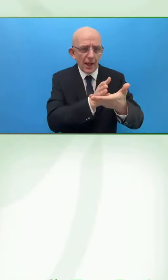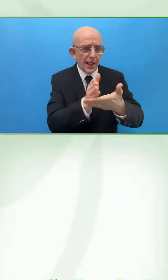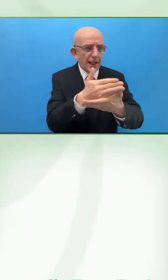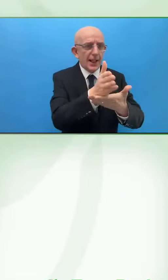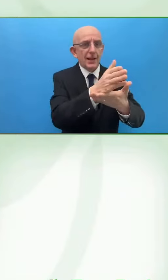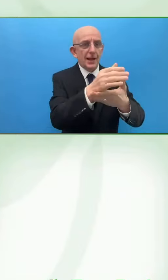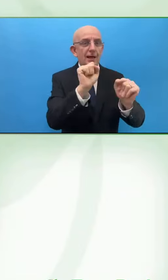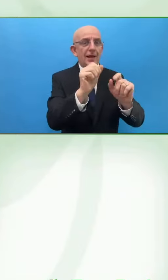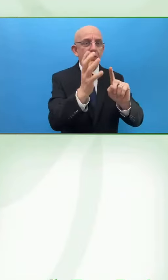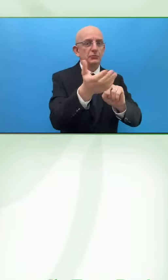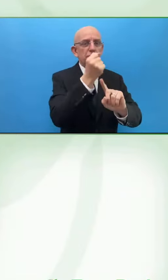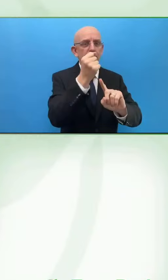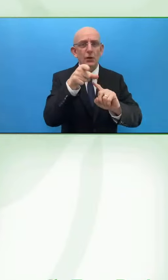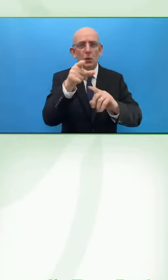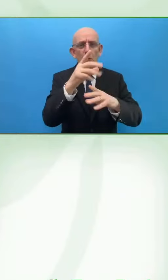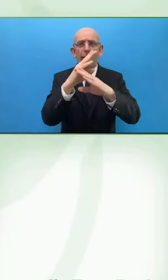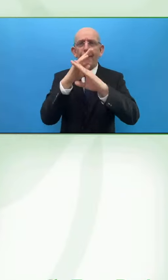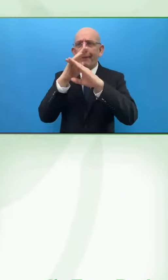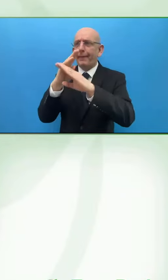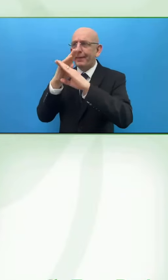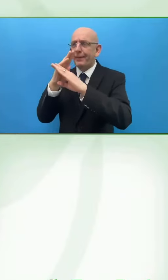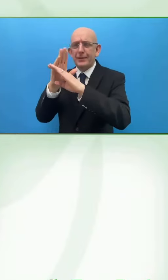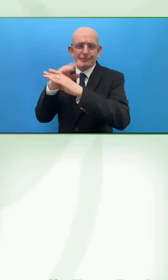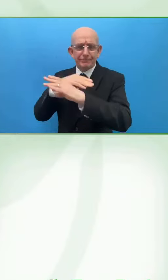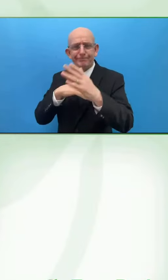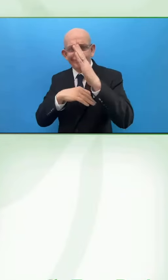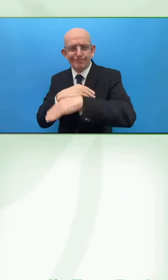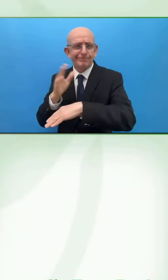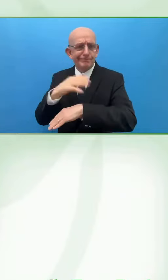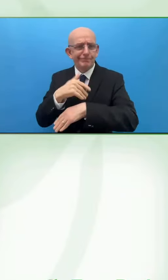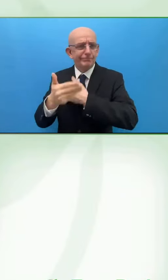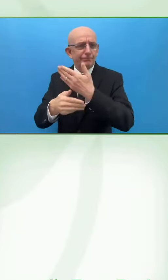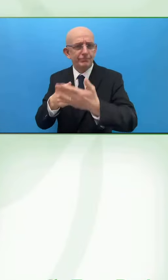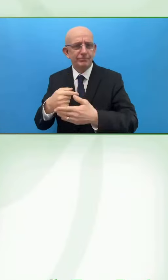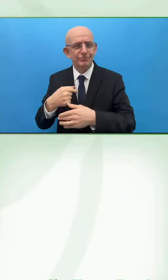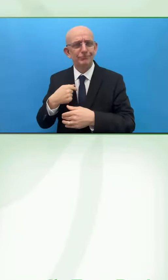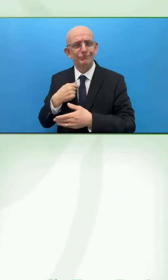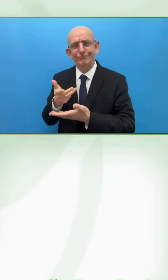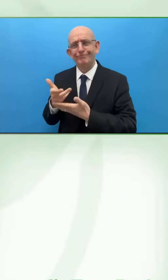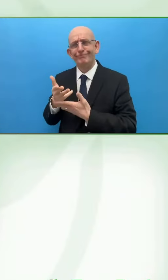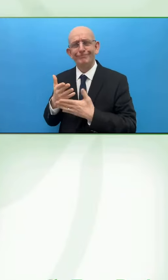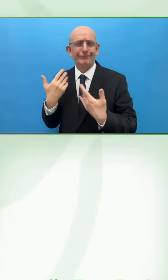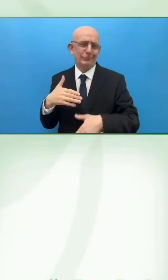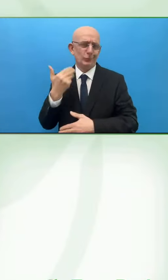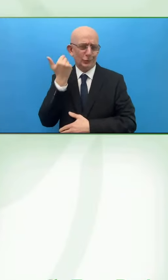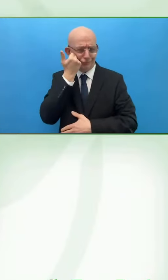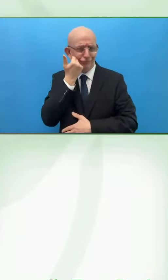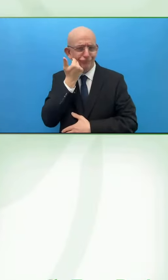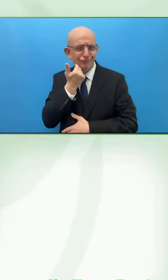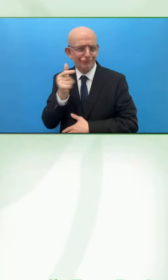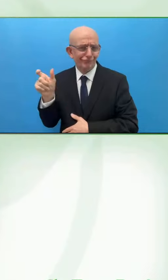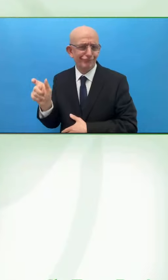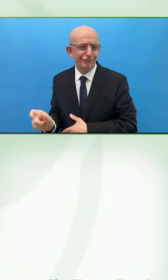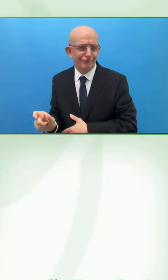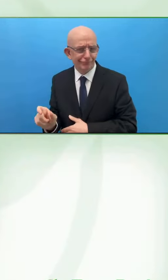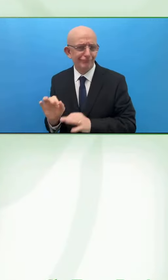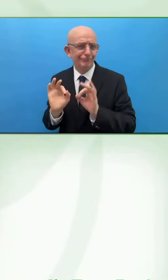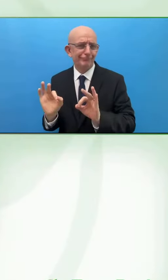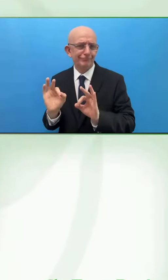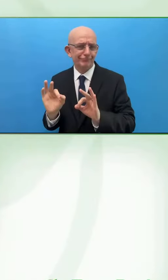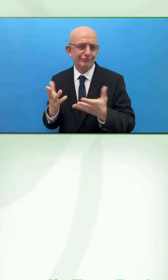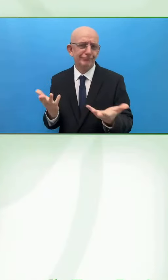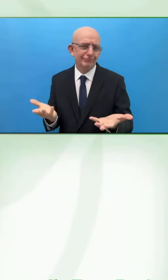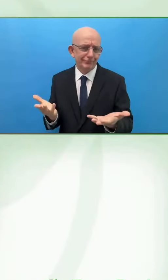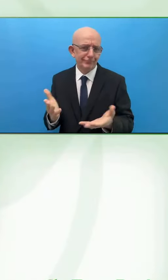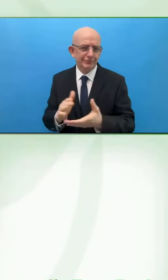Now I would like to request Josh.